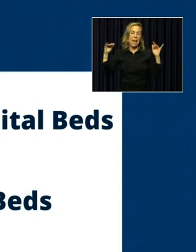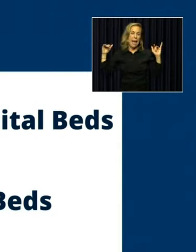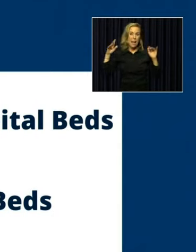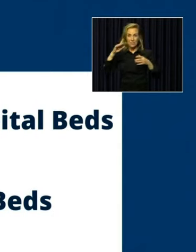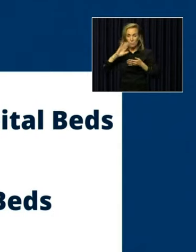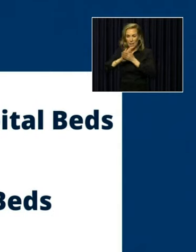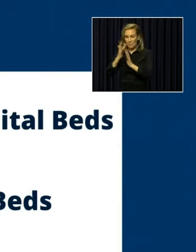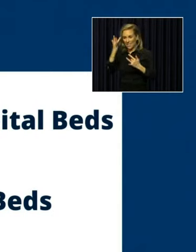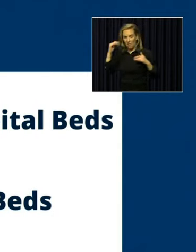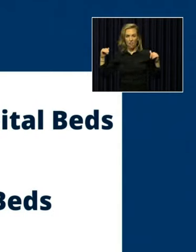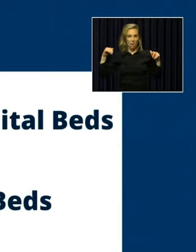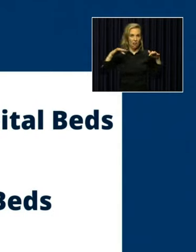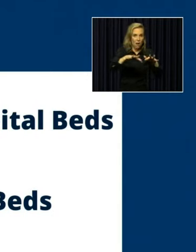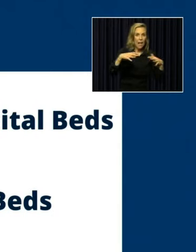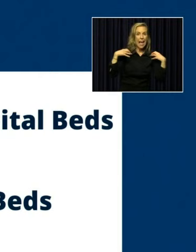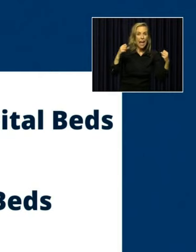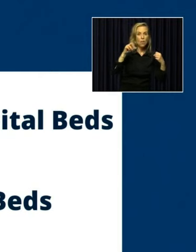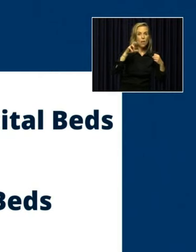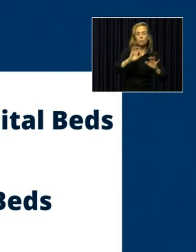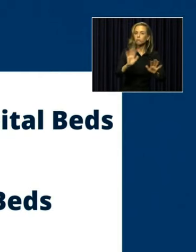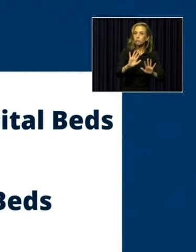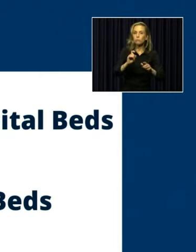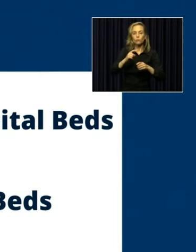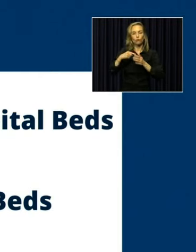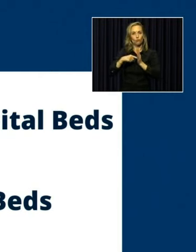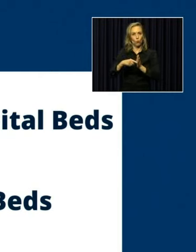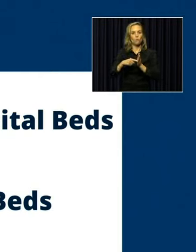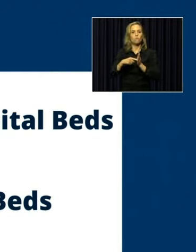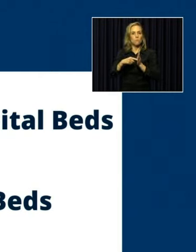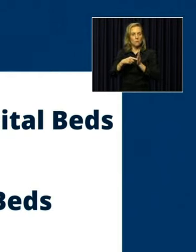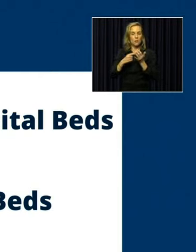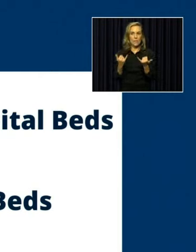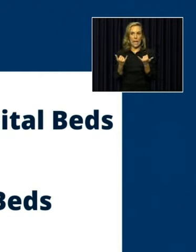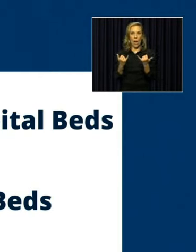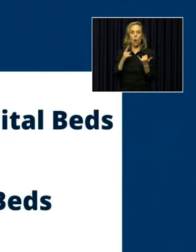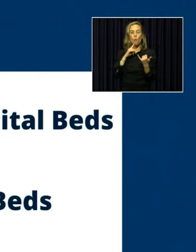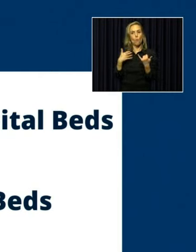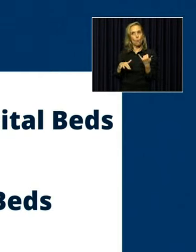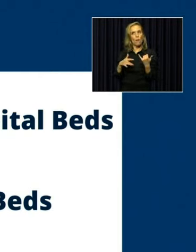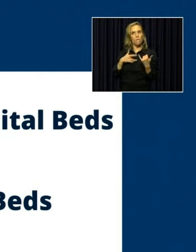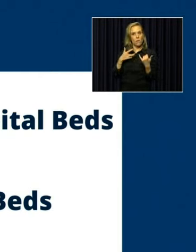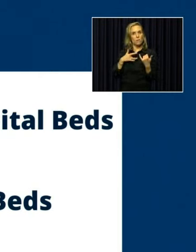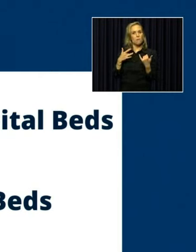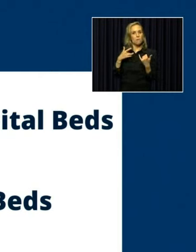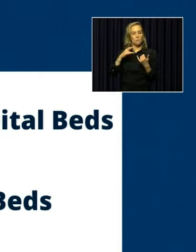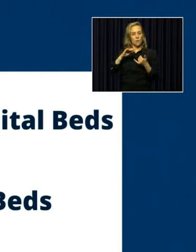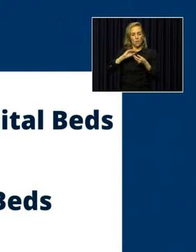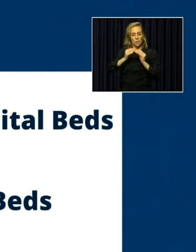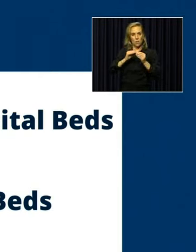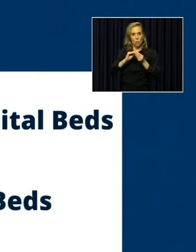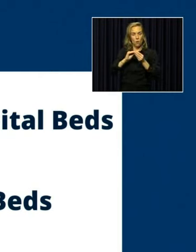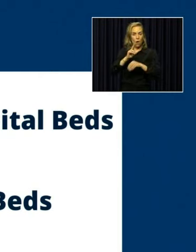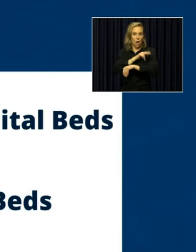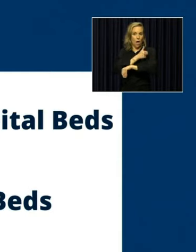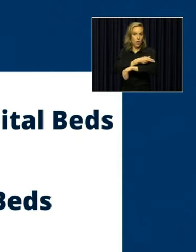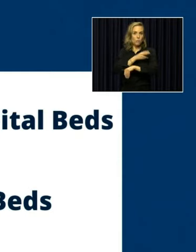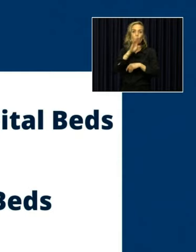IMPOSSIBLE TO PROCURE. WE HAD A BIG ORDER ON CONVERTIBLE, NON-HOSPITAL GRADE